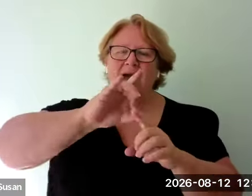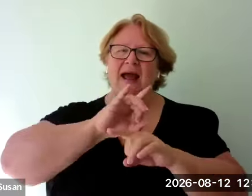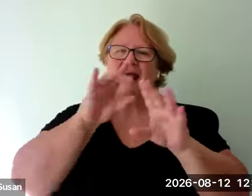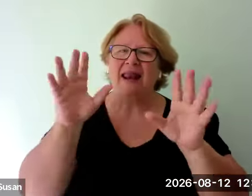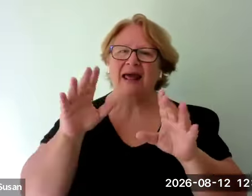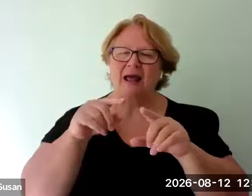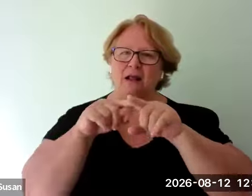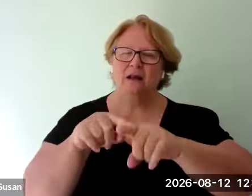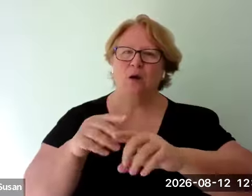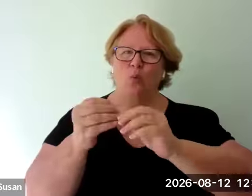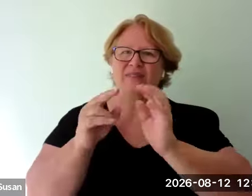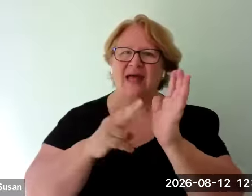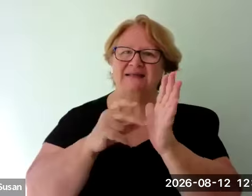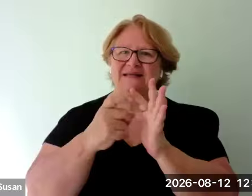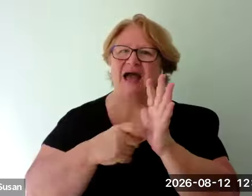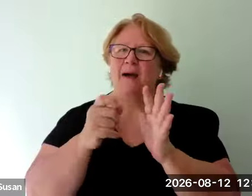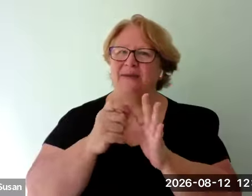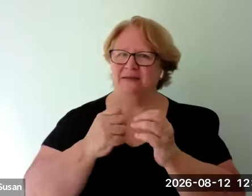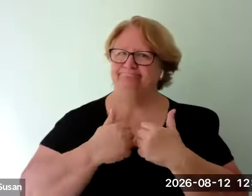, a disability representative organisation or other groups.